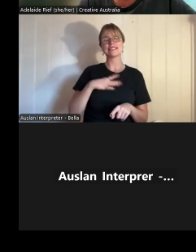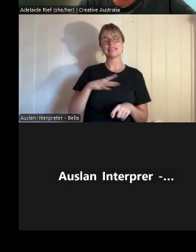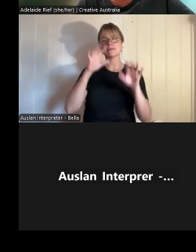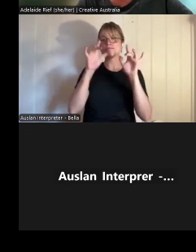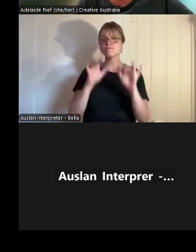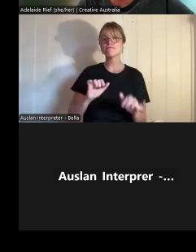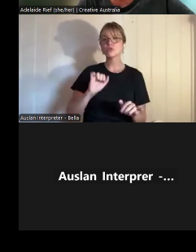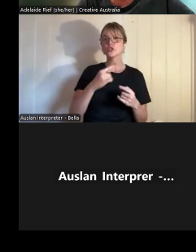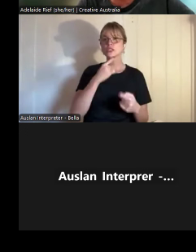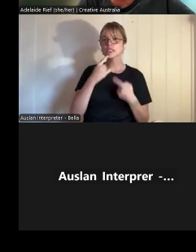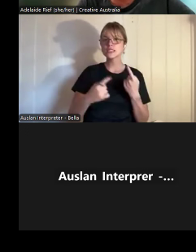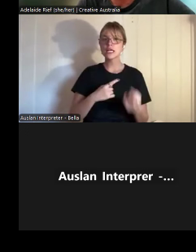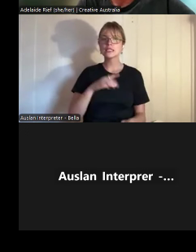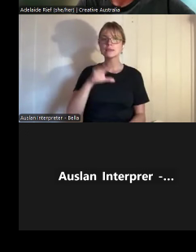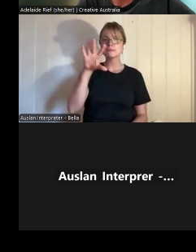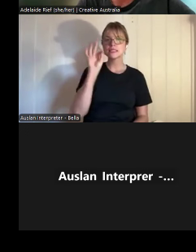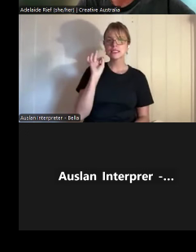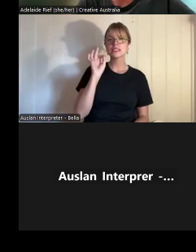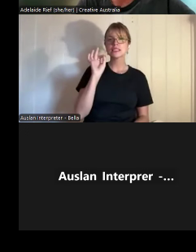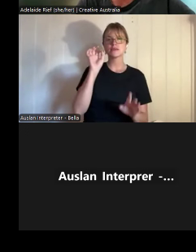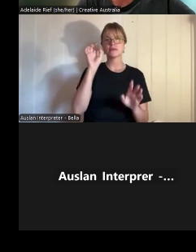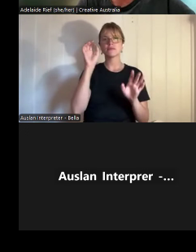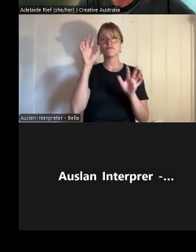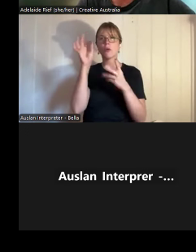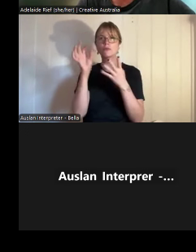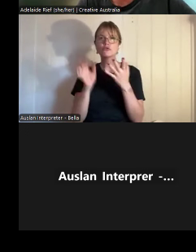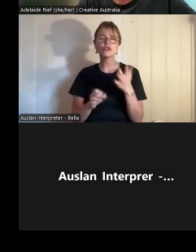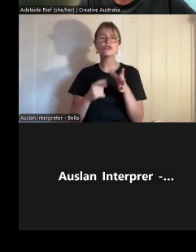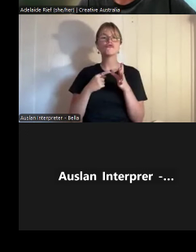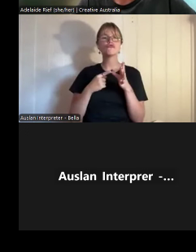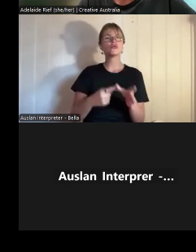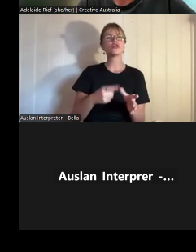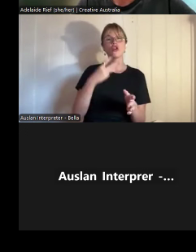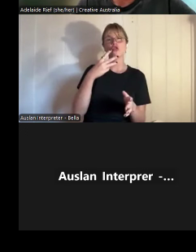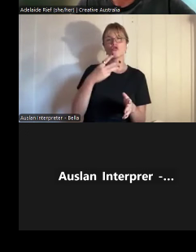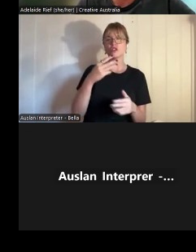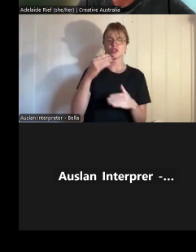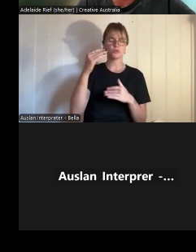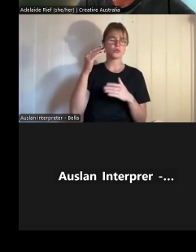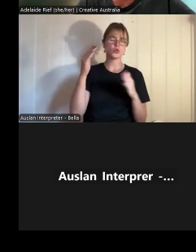select from a few options, respond to three short answer questions and these questions are 1,000